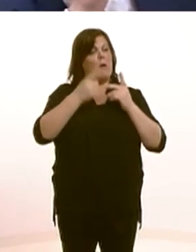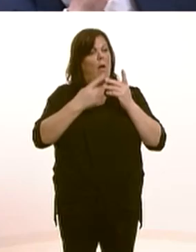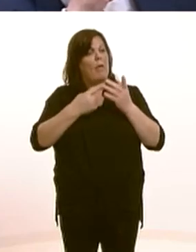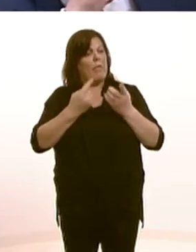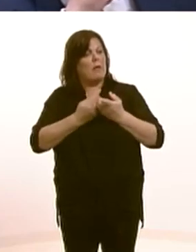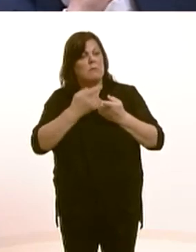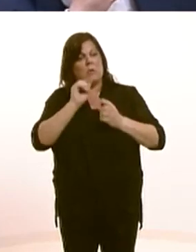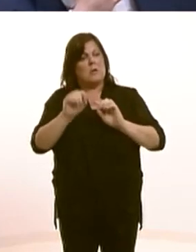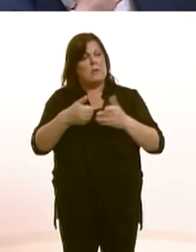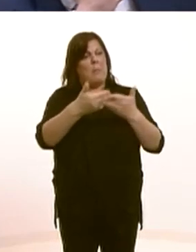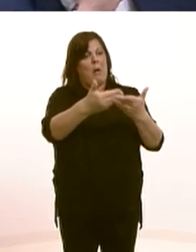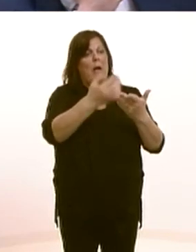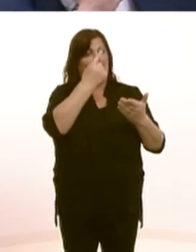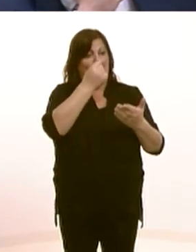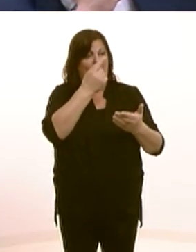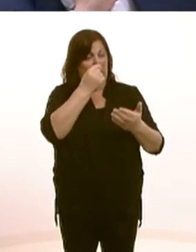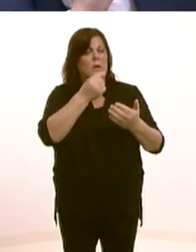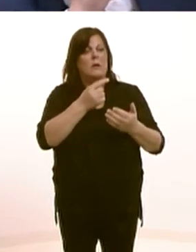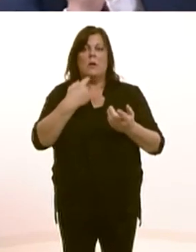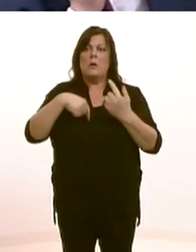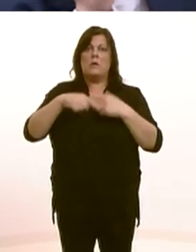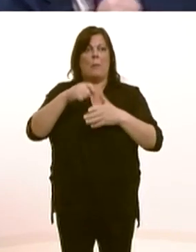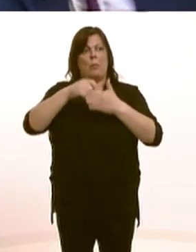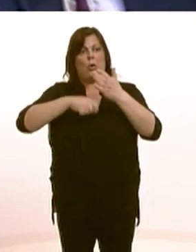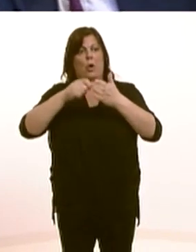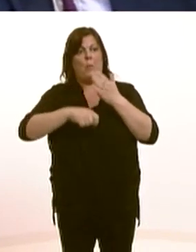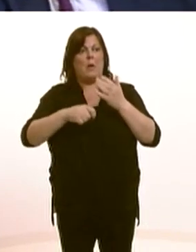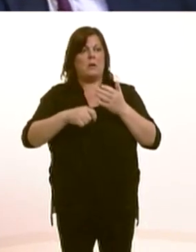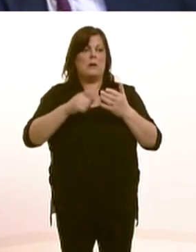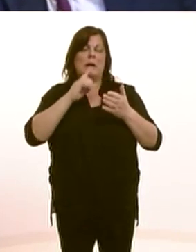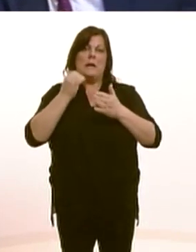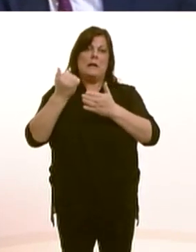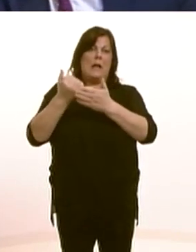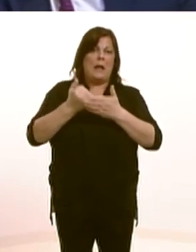is working closely to improve the food safety and nutrition of all food products, and schools